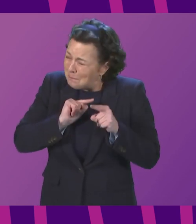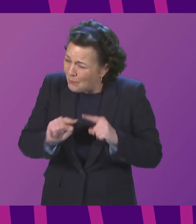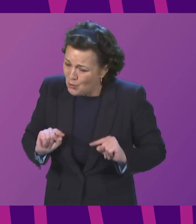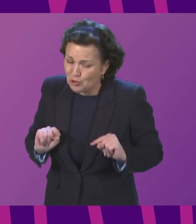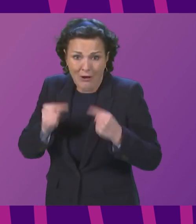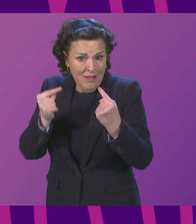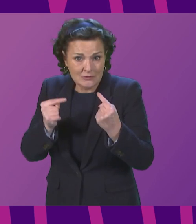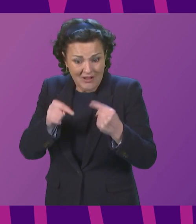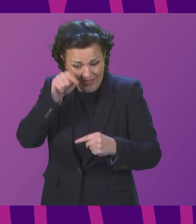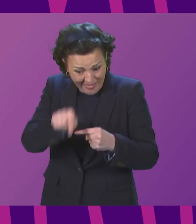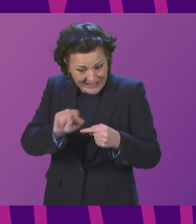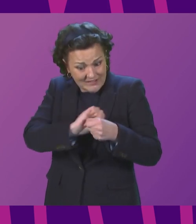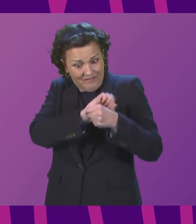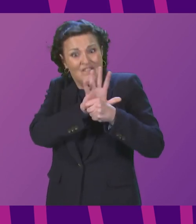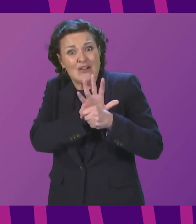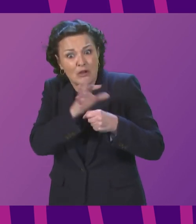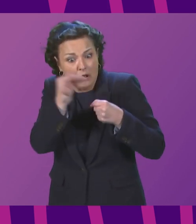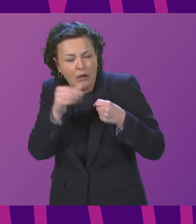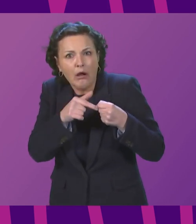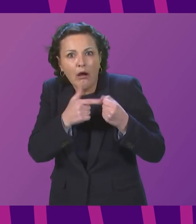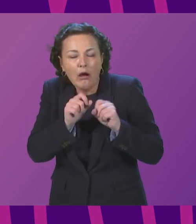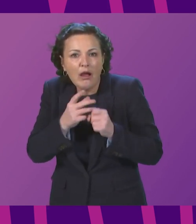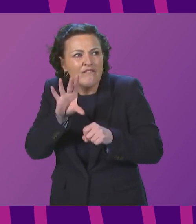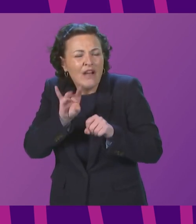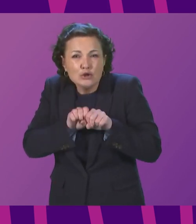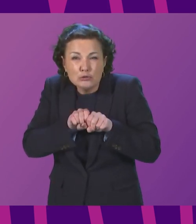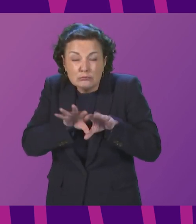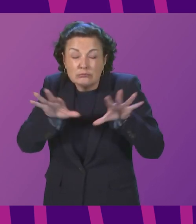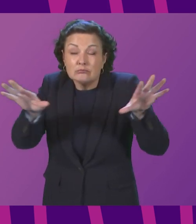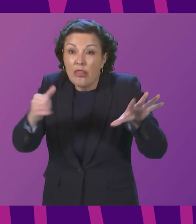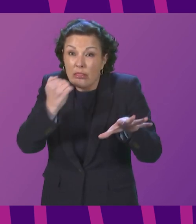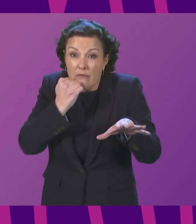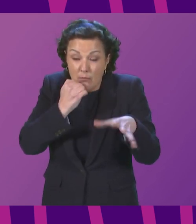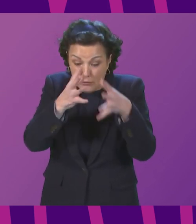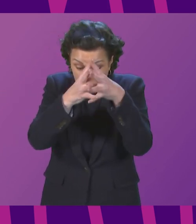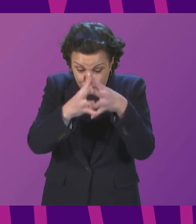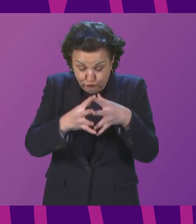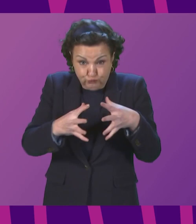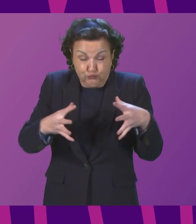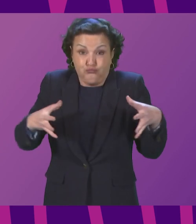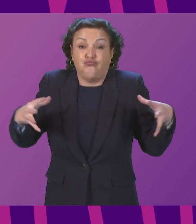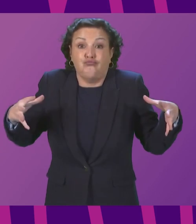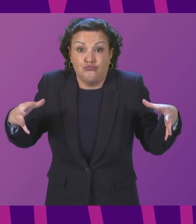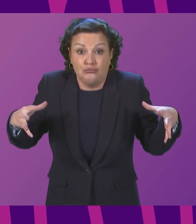infectious variant so far is creating a volume of cases that, notwithstanding its possibly